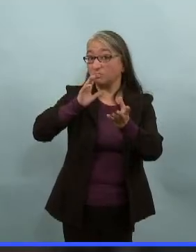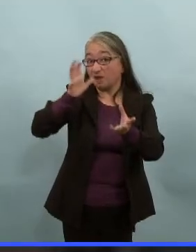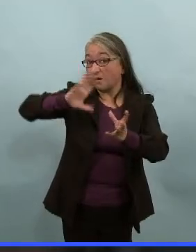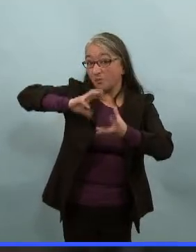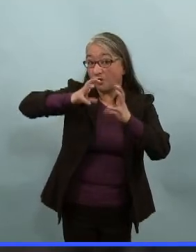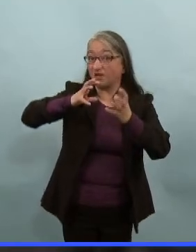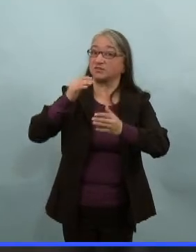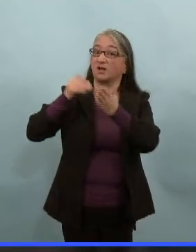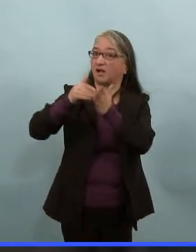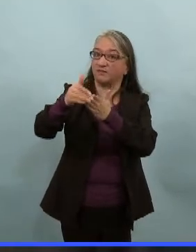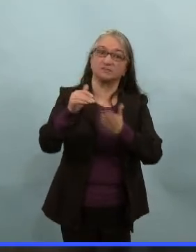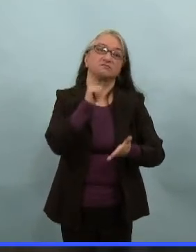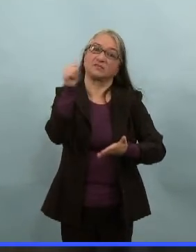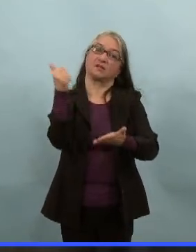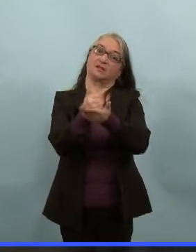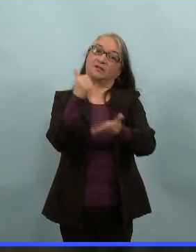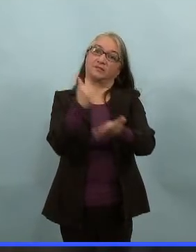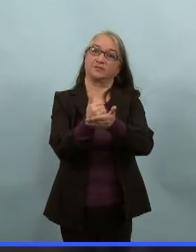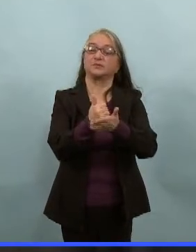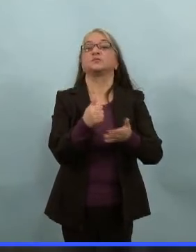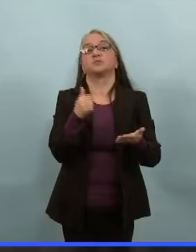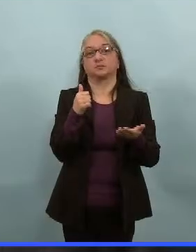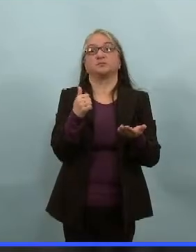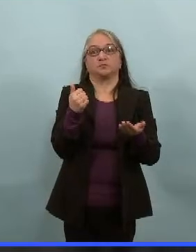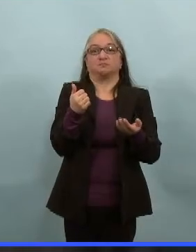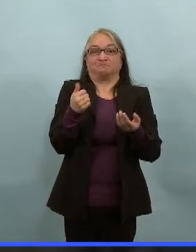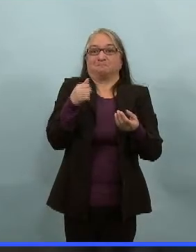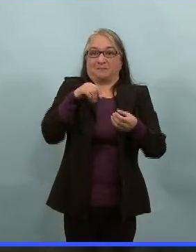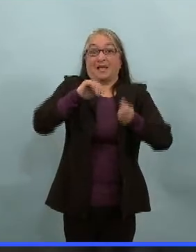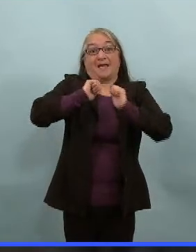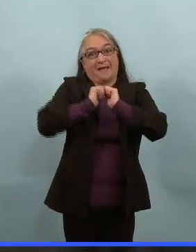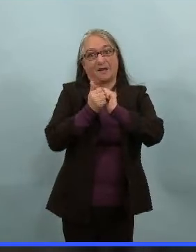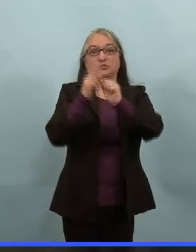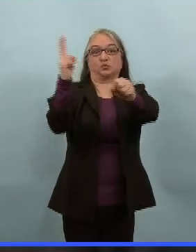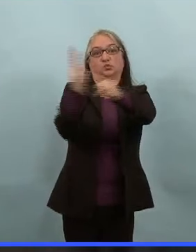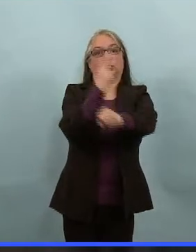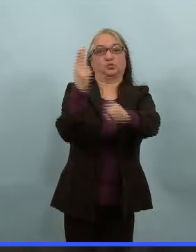is probably much more important than the type of mass that most people require to use so that